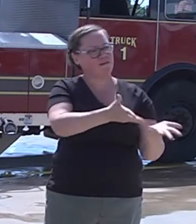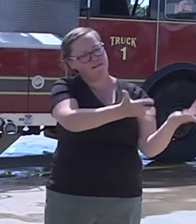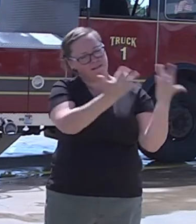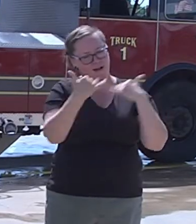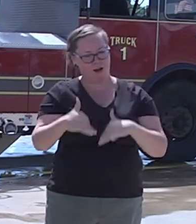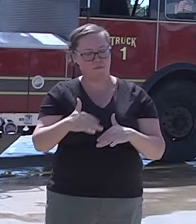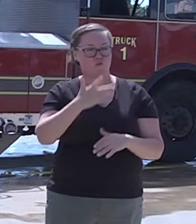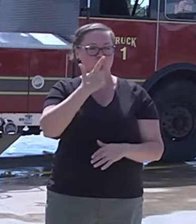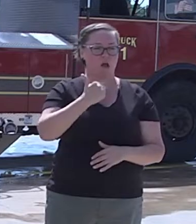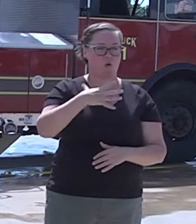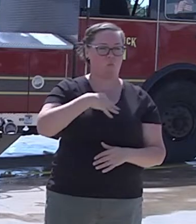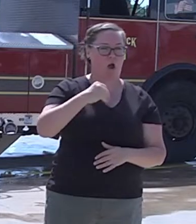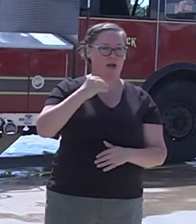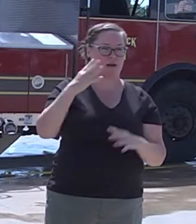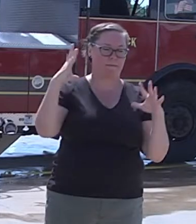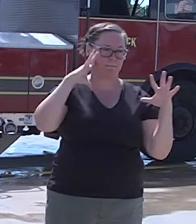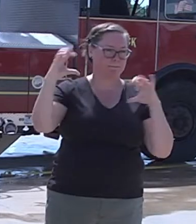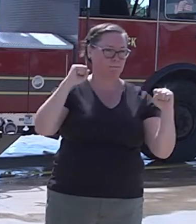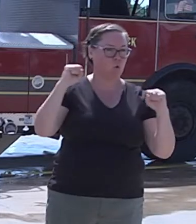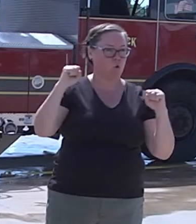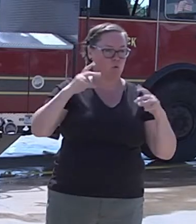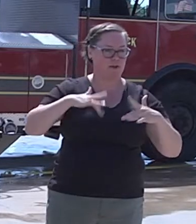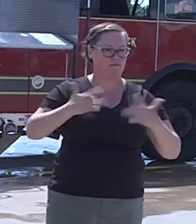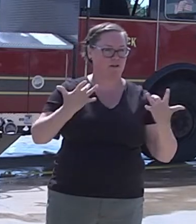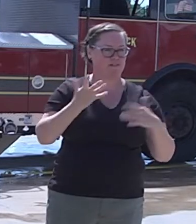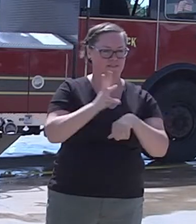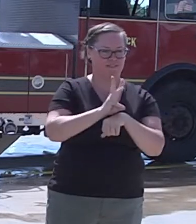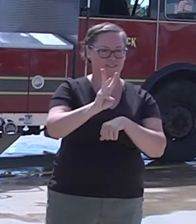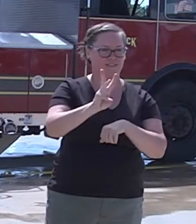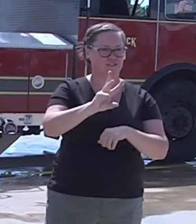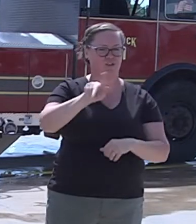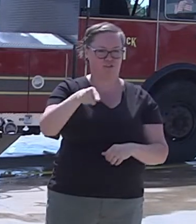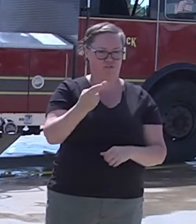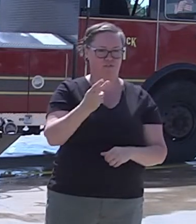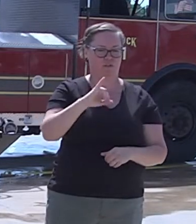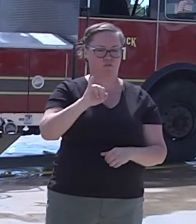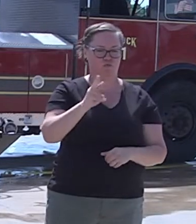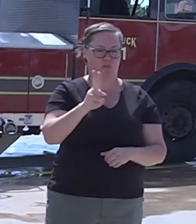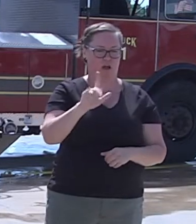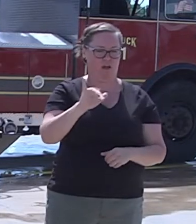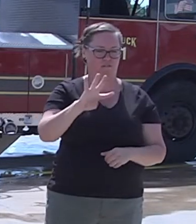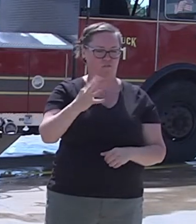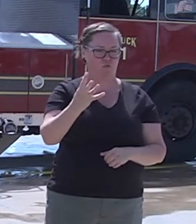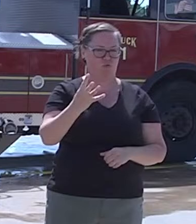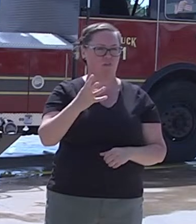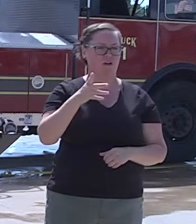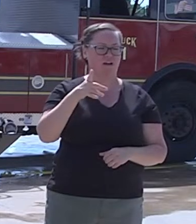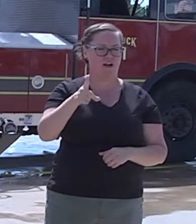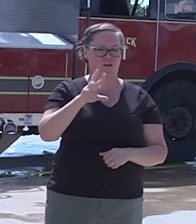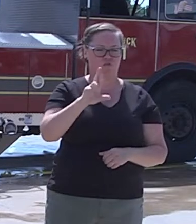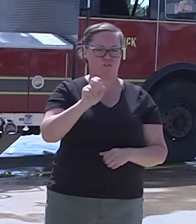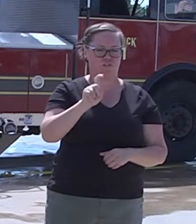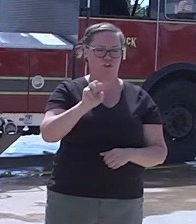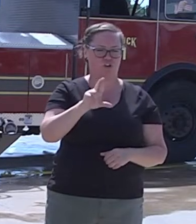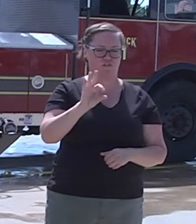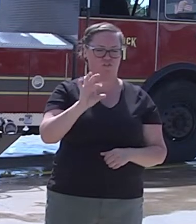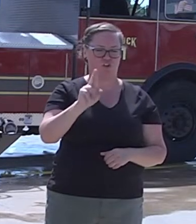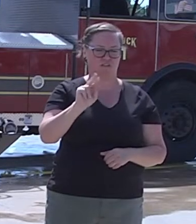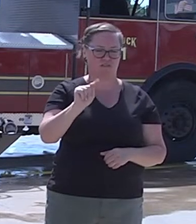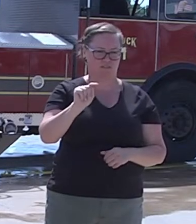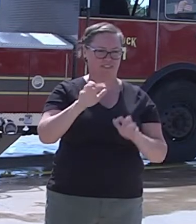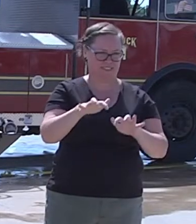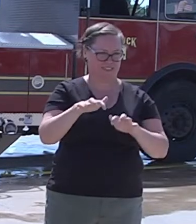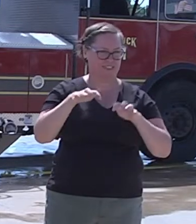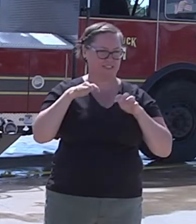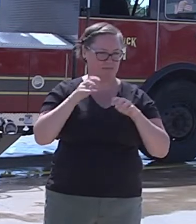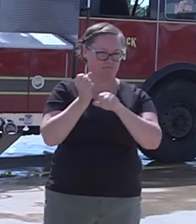boom event at 600 p.m. on Thursday July 4th at Riverfront stadium with a wide array of food